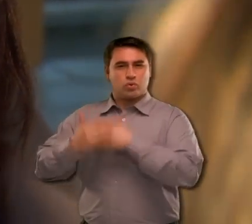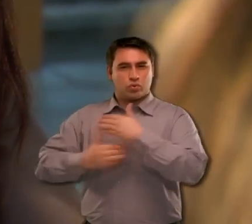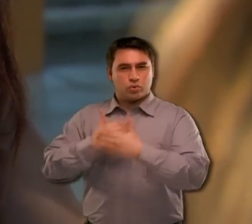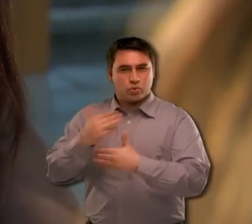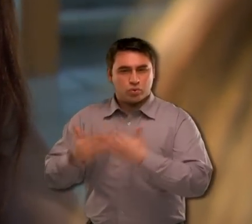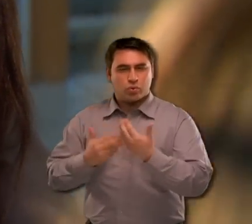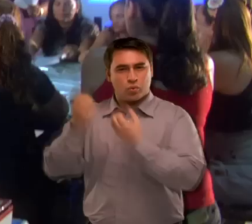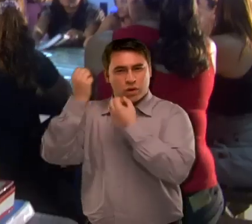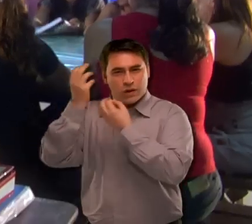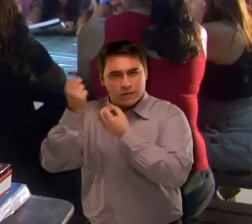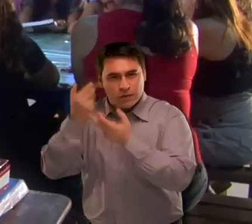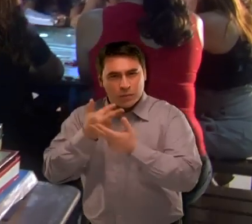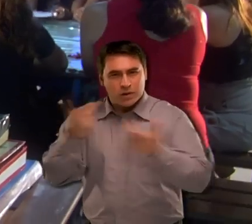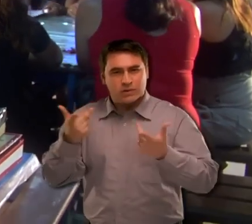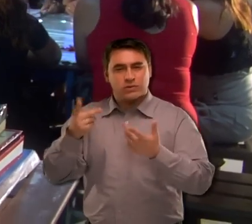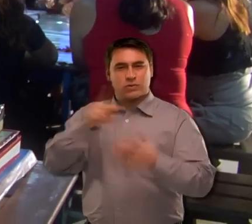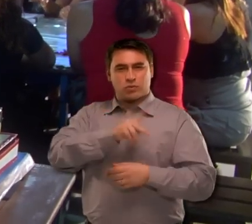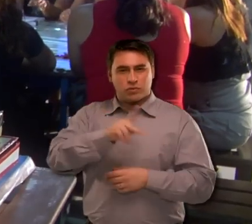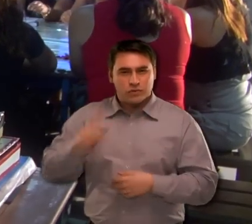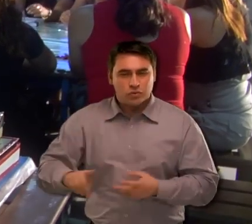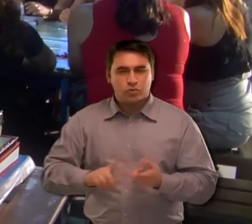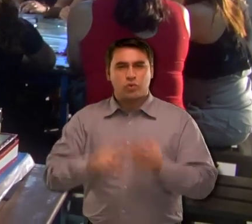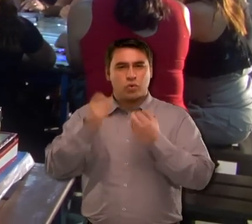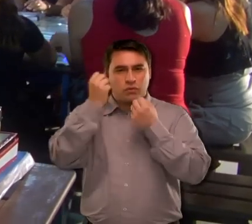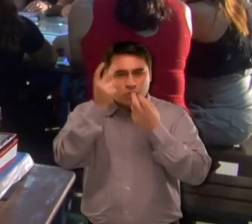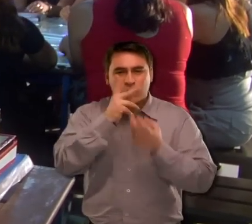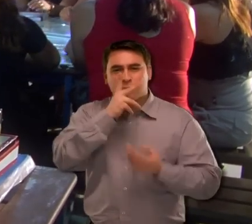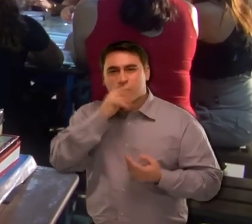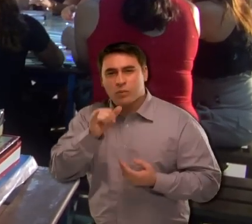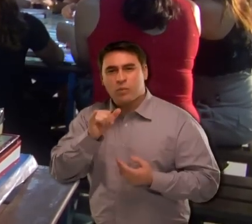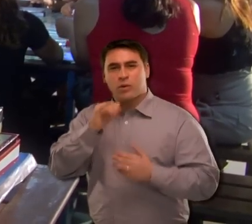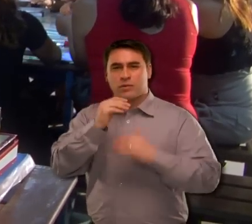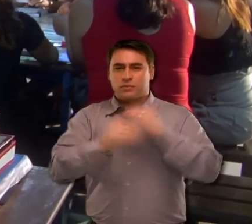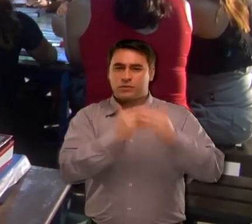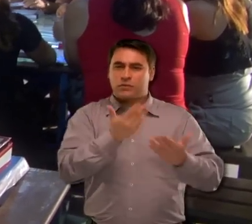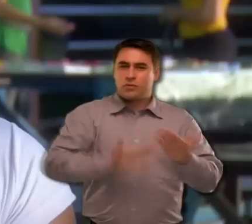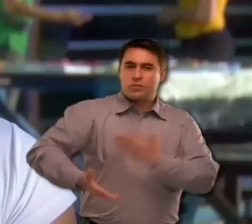we went after teacher training, training for parents, we involved students, involved parents.